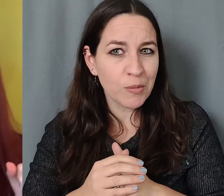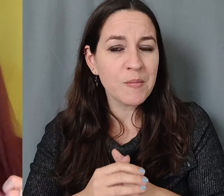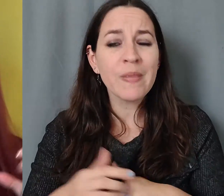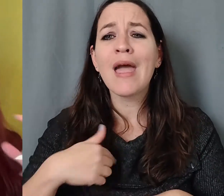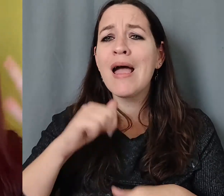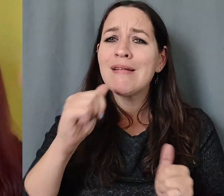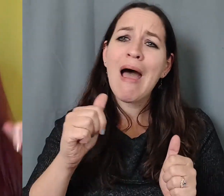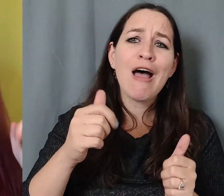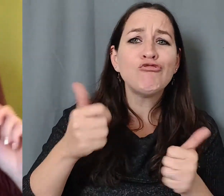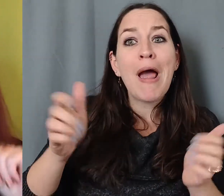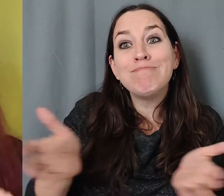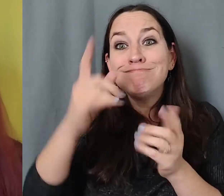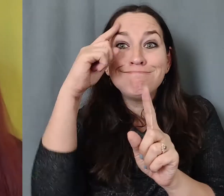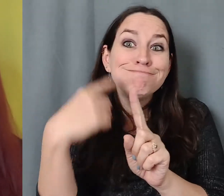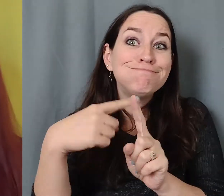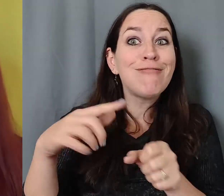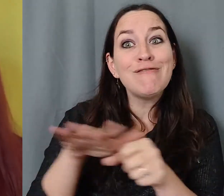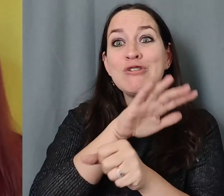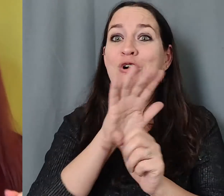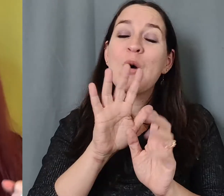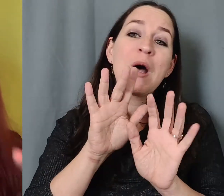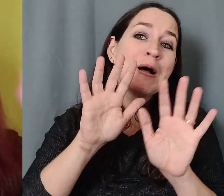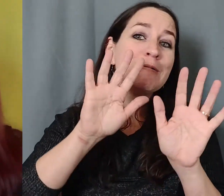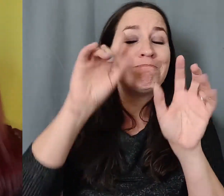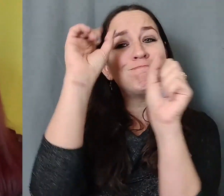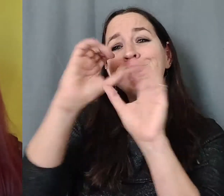I'm going to blow smoke up your ass and we're going to have all the big ideas,"